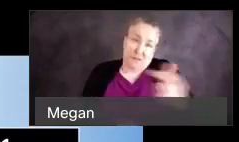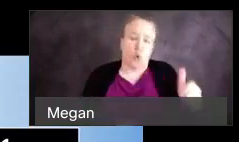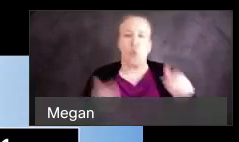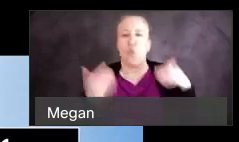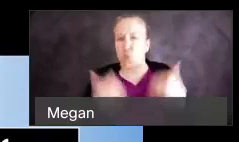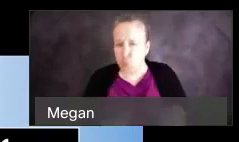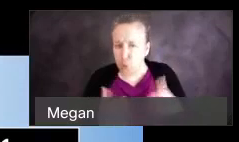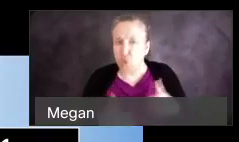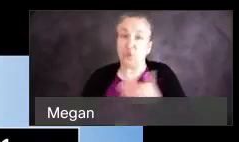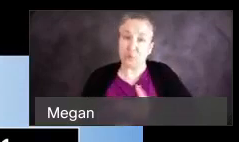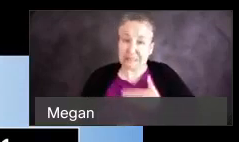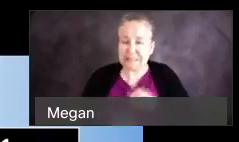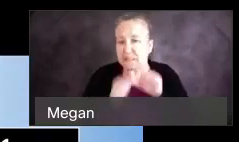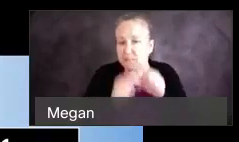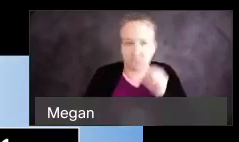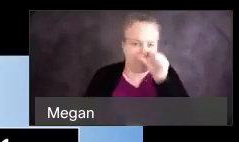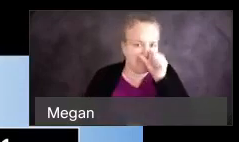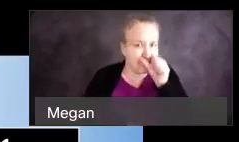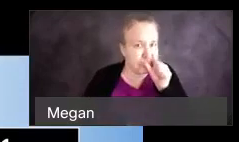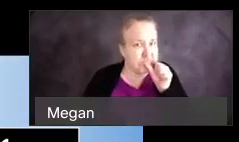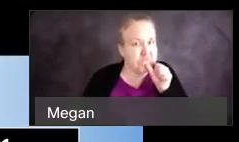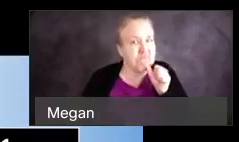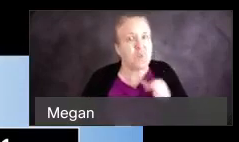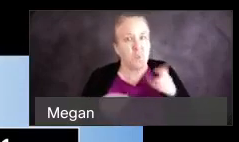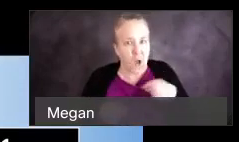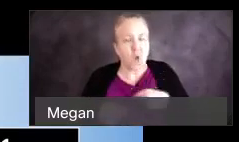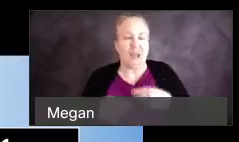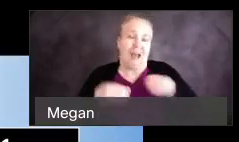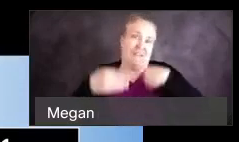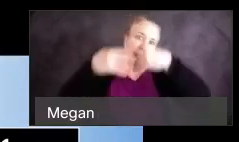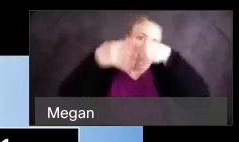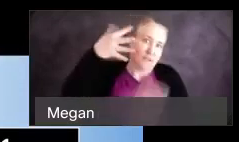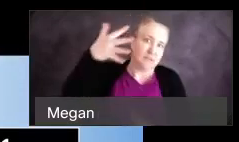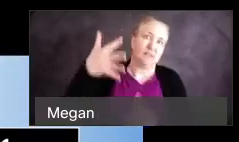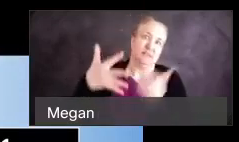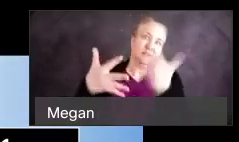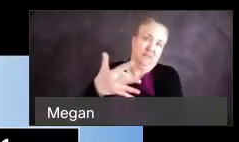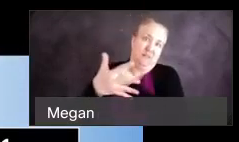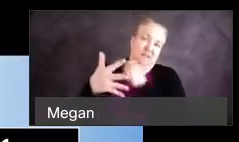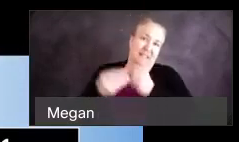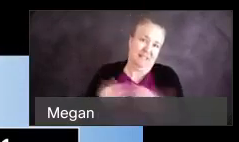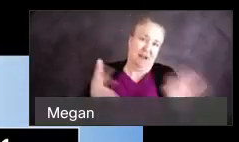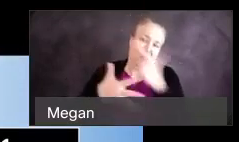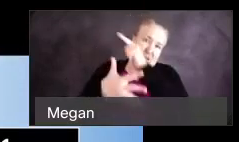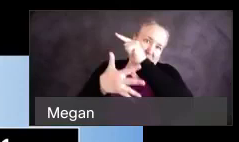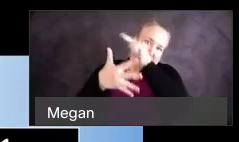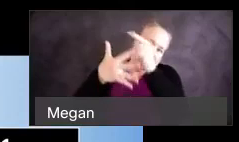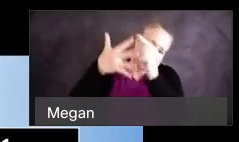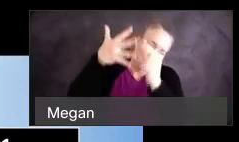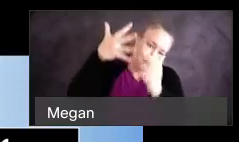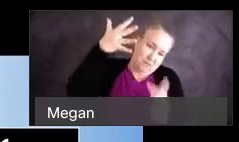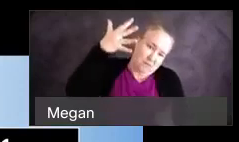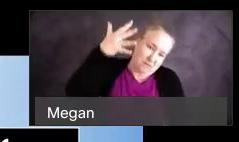go through this list. So let's just take a quick look at the chart. As a reminder, that top row